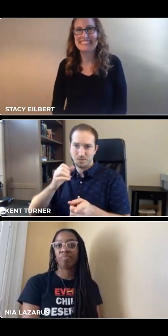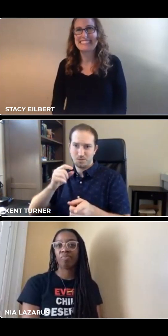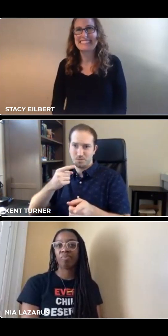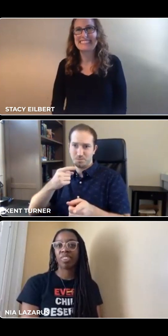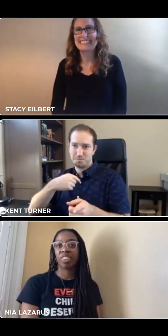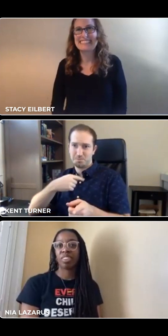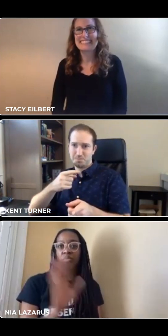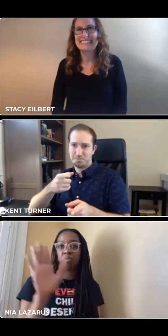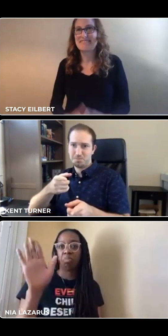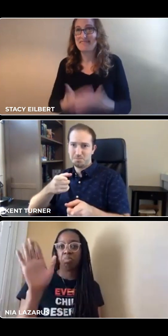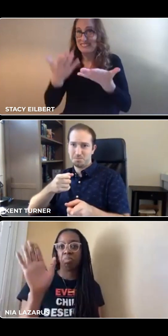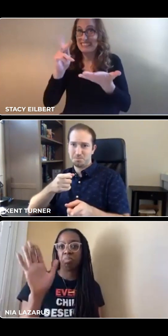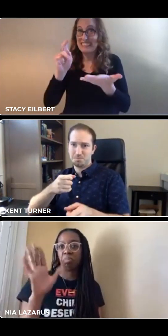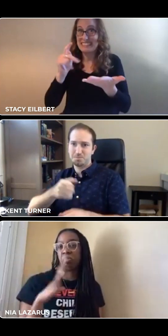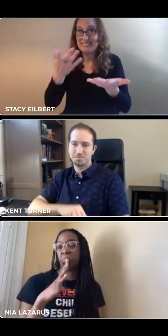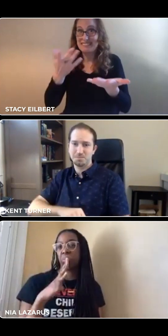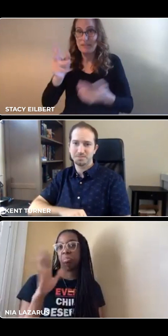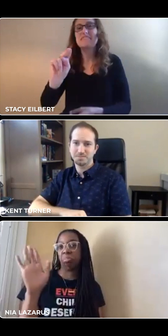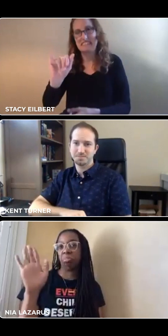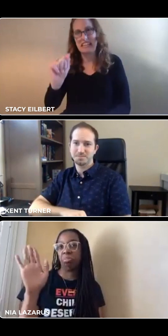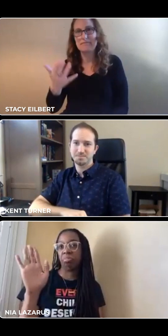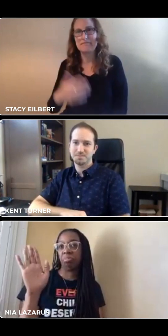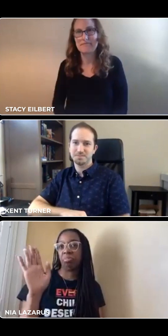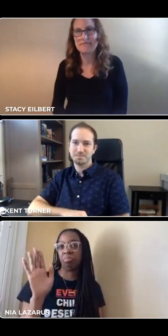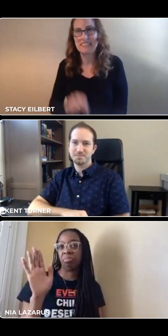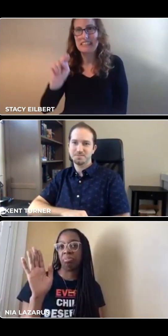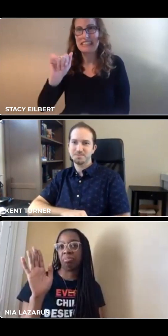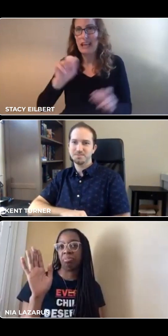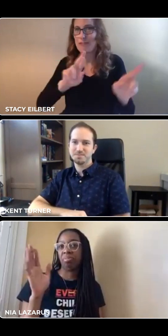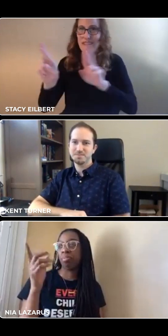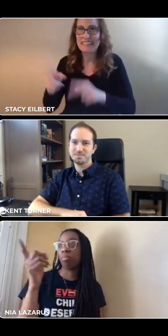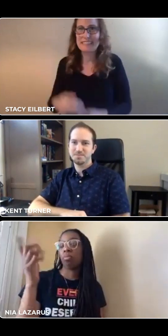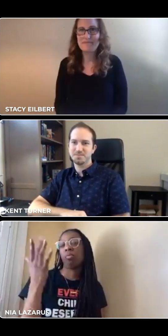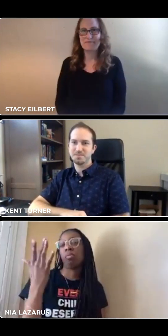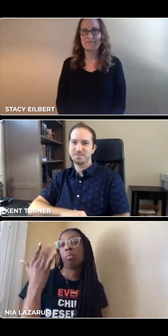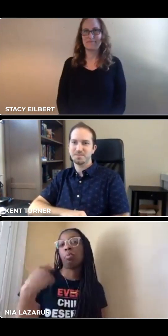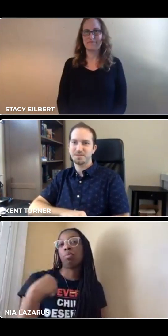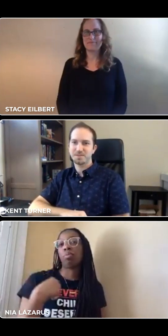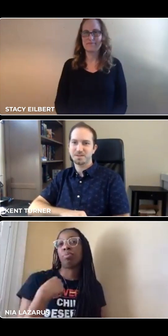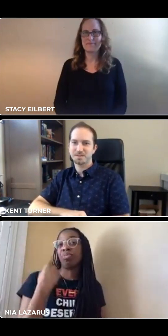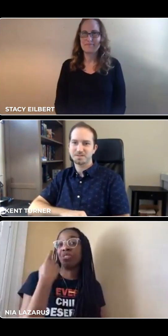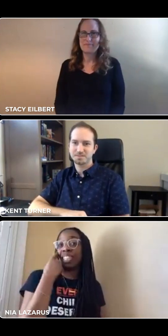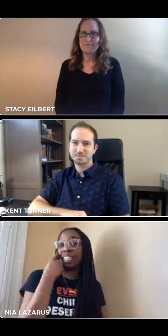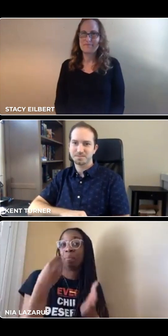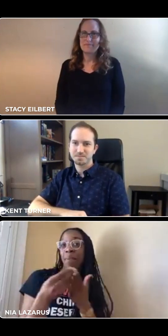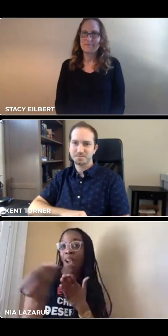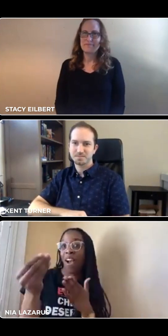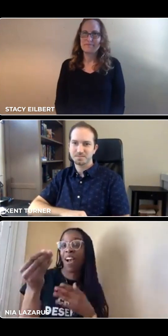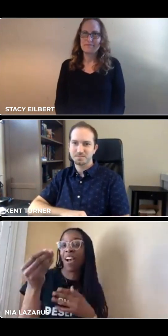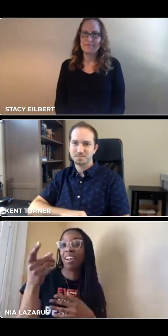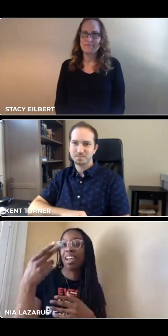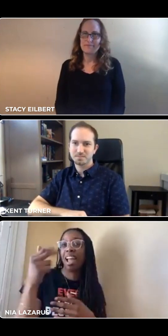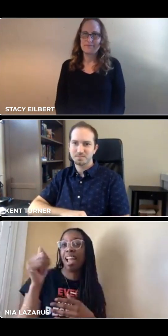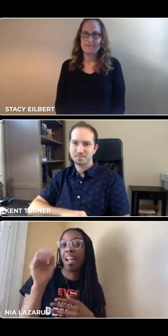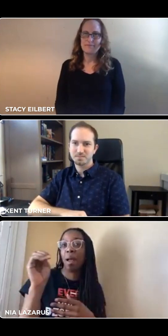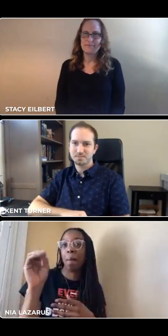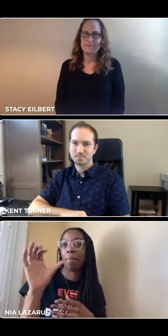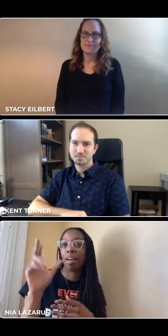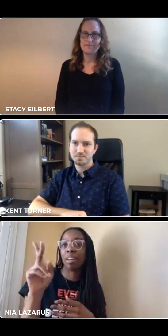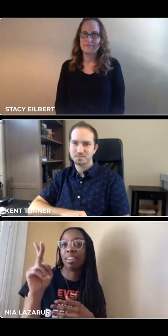Nia, did you want to go first? All right, yes. Go ahead, Nia.